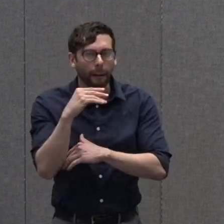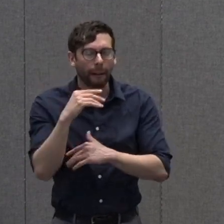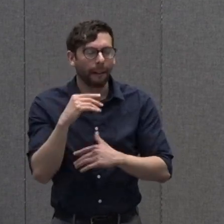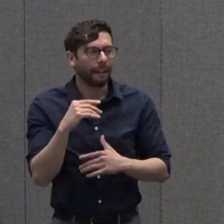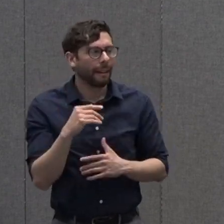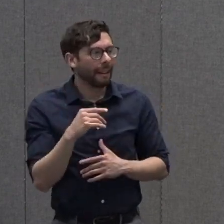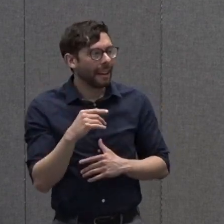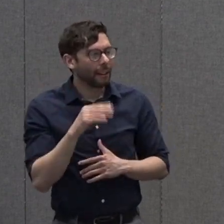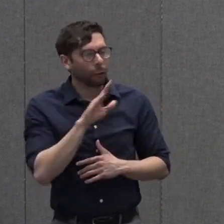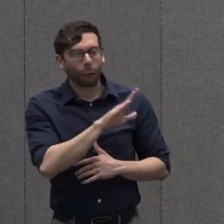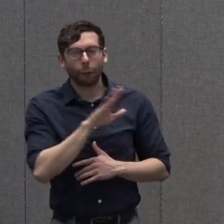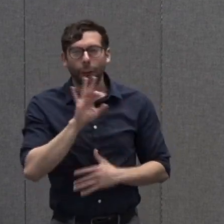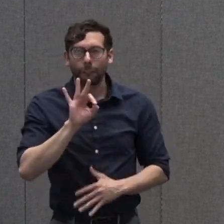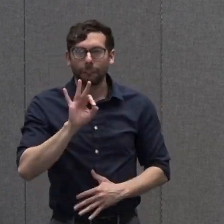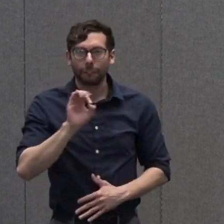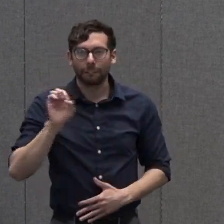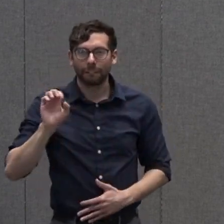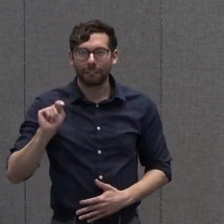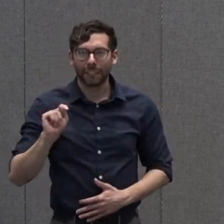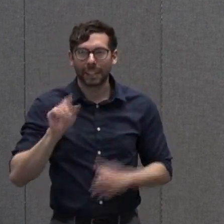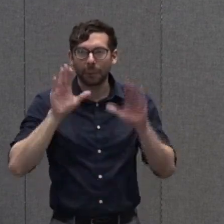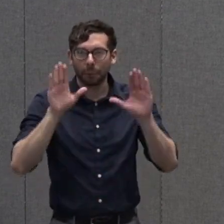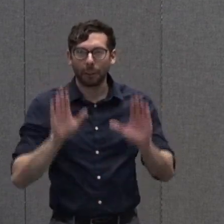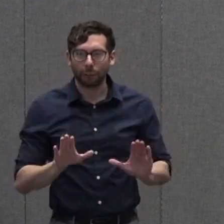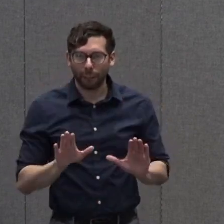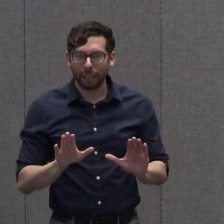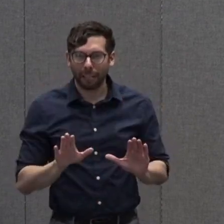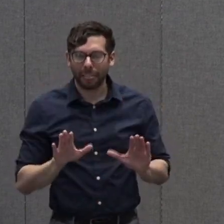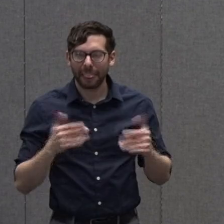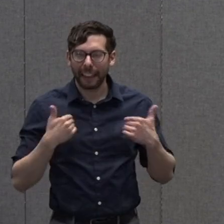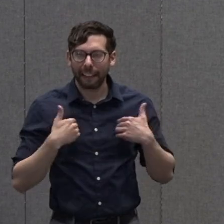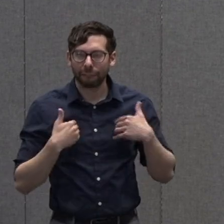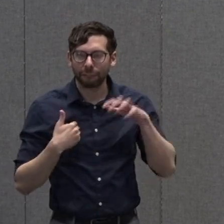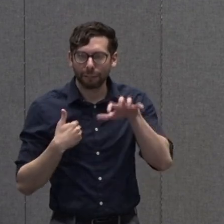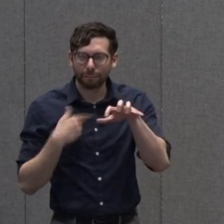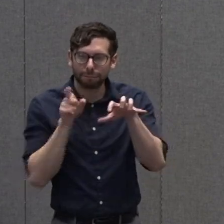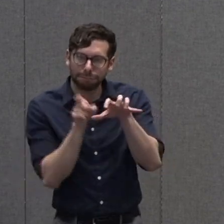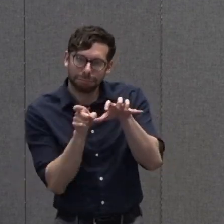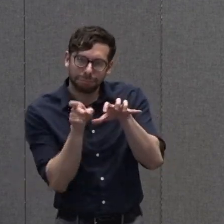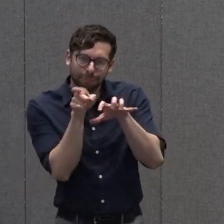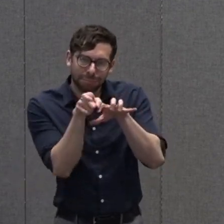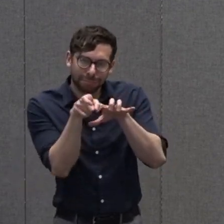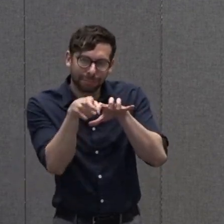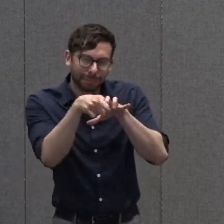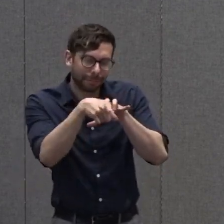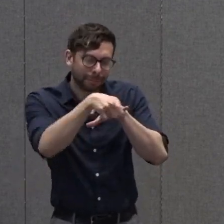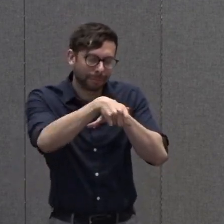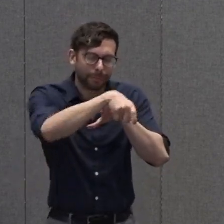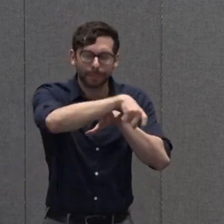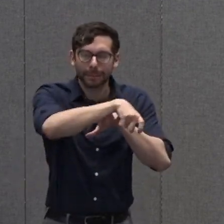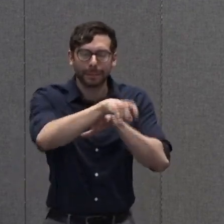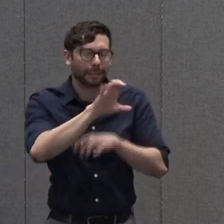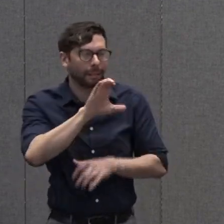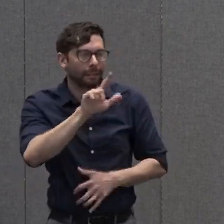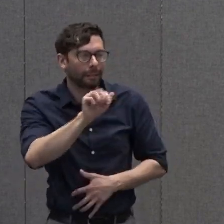that have these little claws on them. What does she do with her claws? Well, she digs. - She digs.